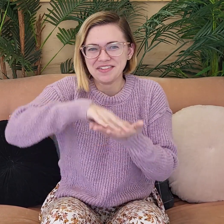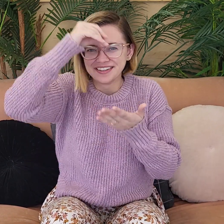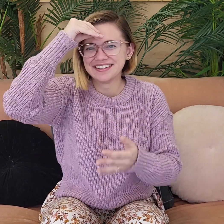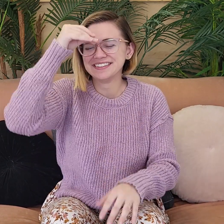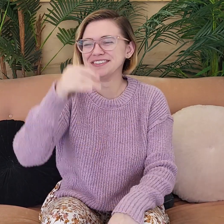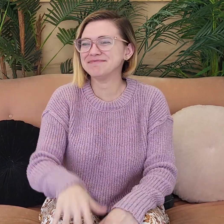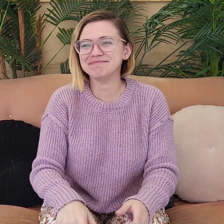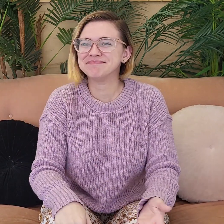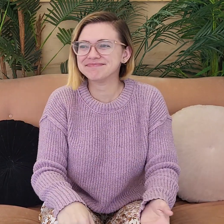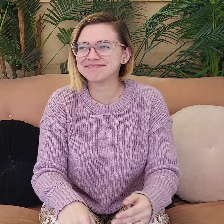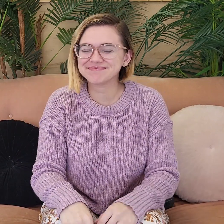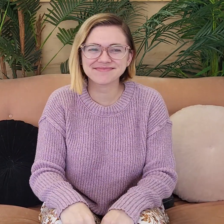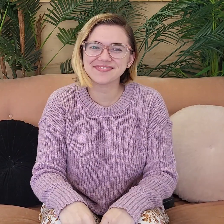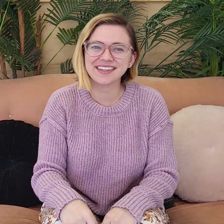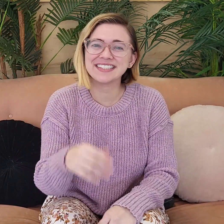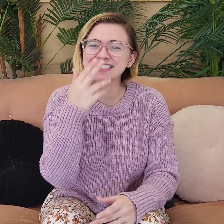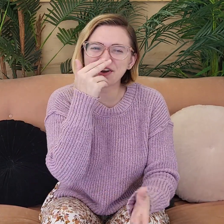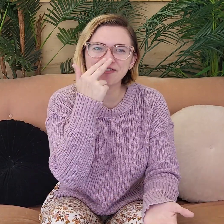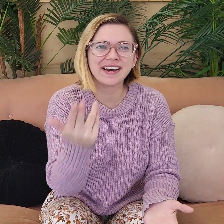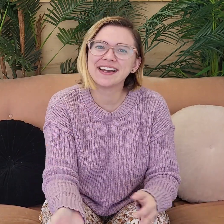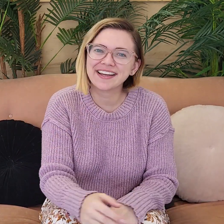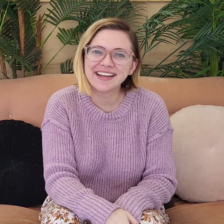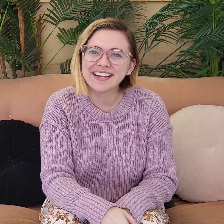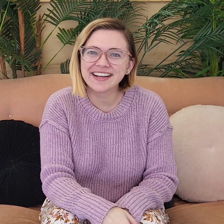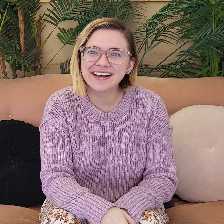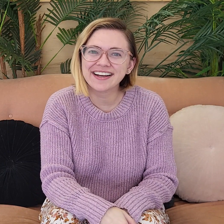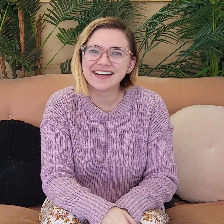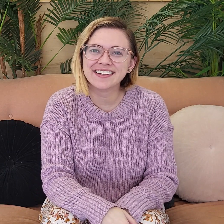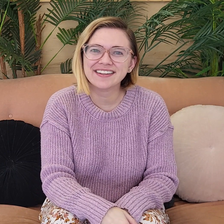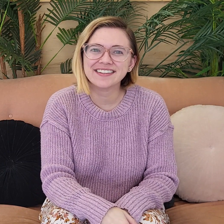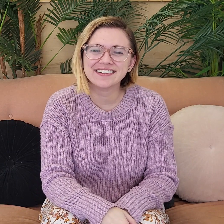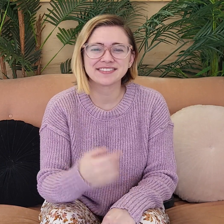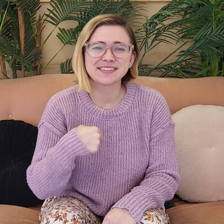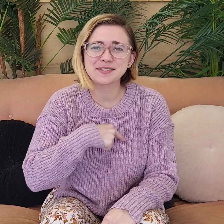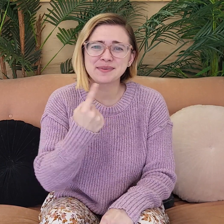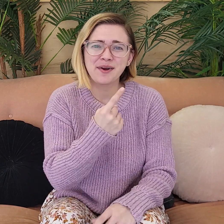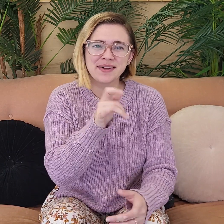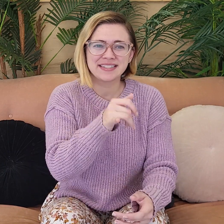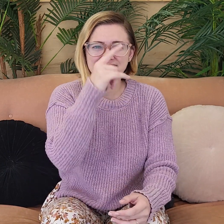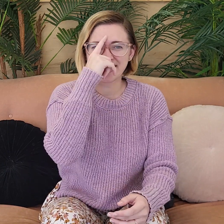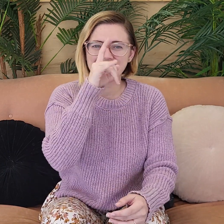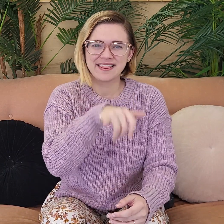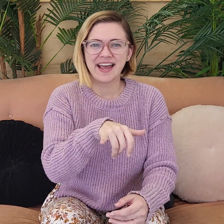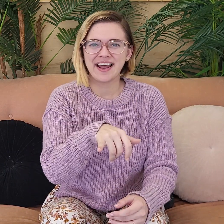fun facts that I learned. It's just so funny. Because